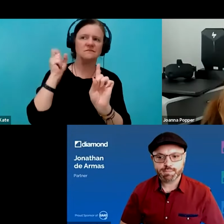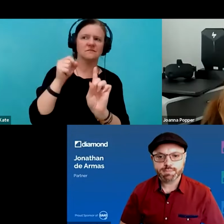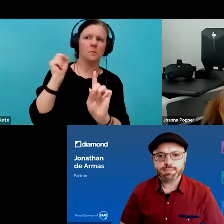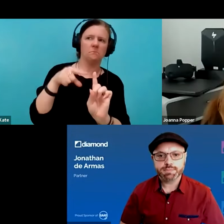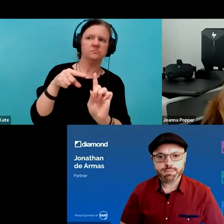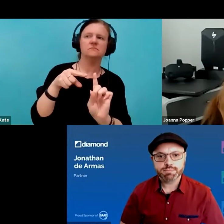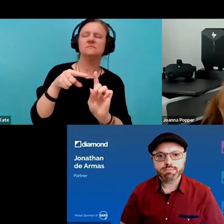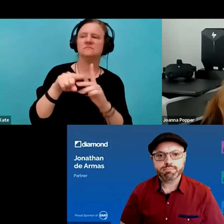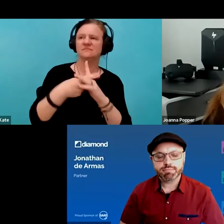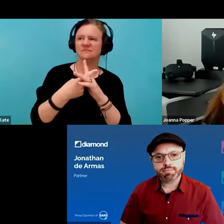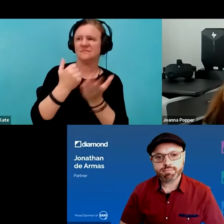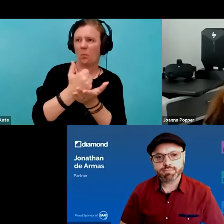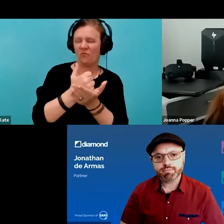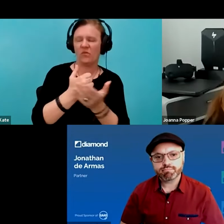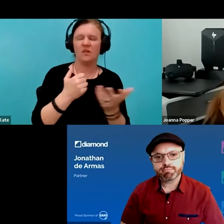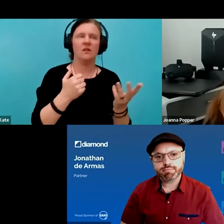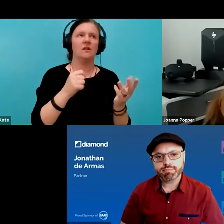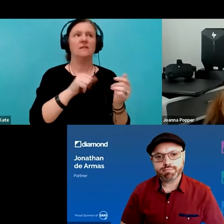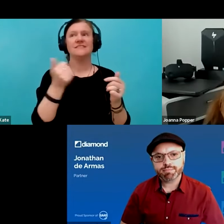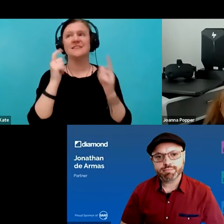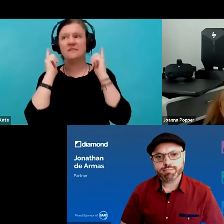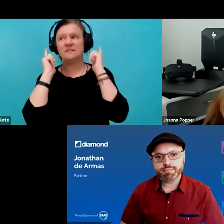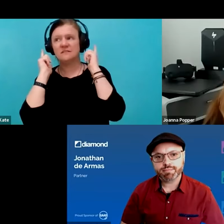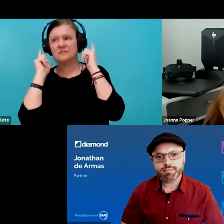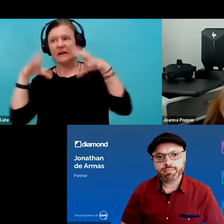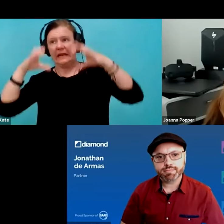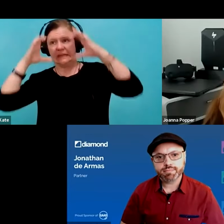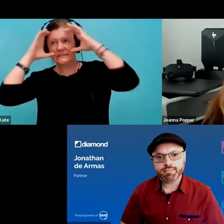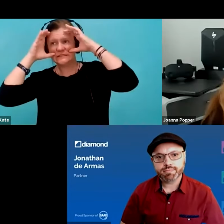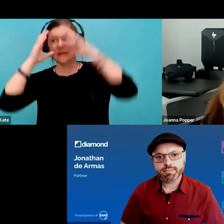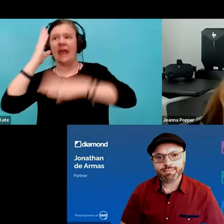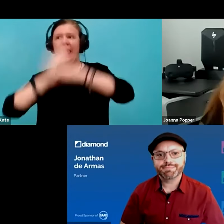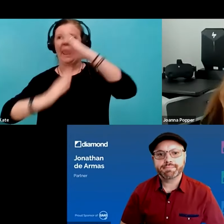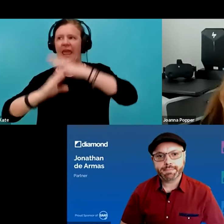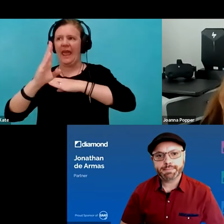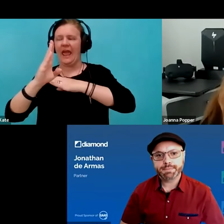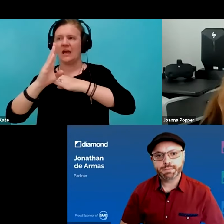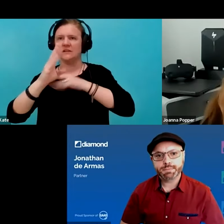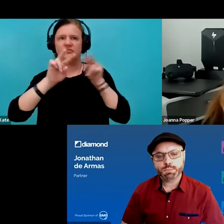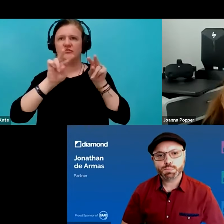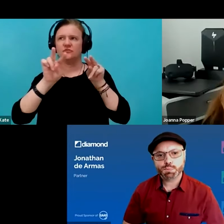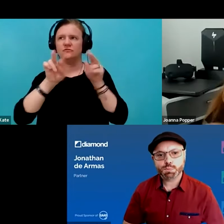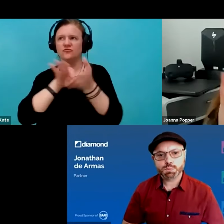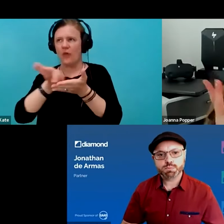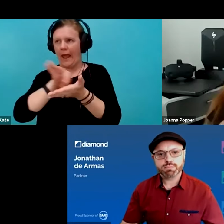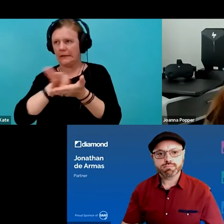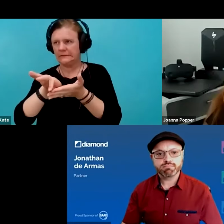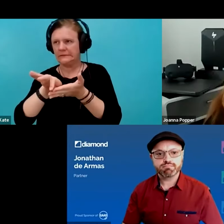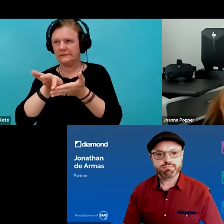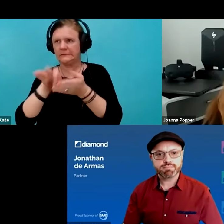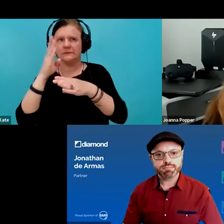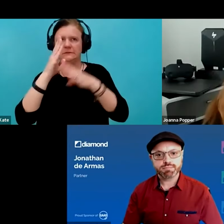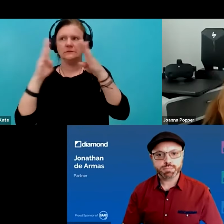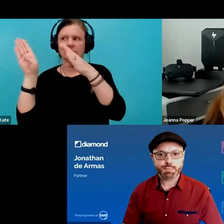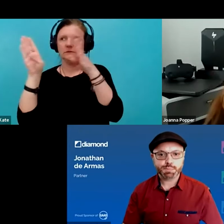There's, there's other headsets who've already enabled hand tracking Joanna Popper: Which in through that, you know, some of them have programs to